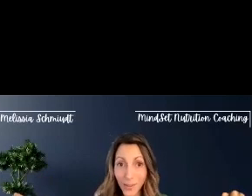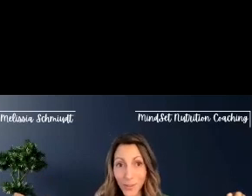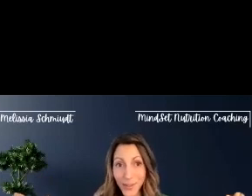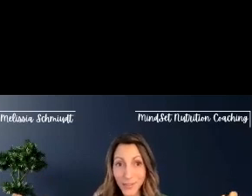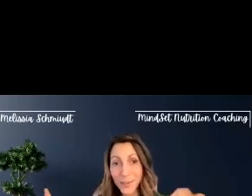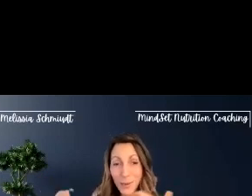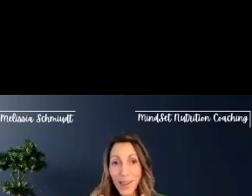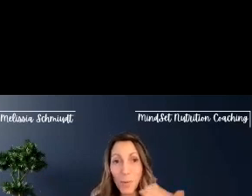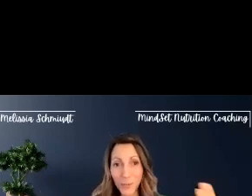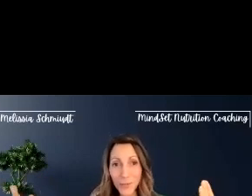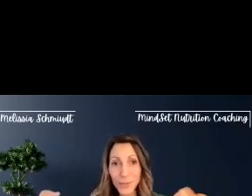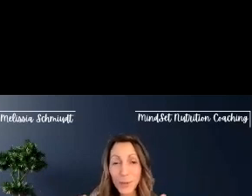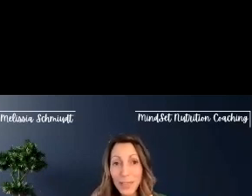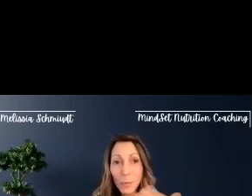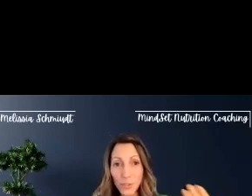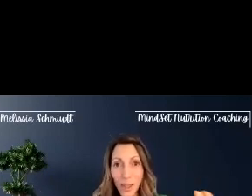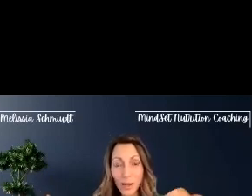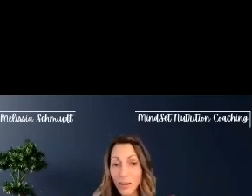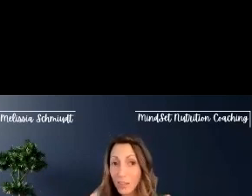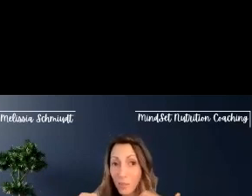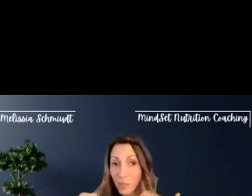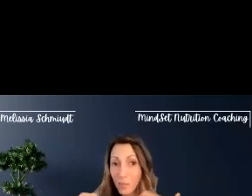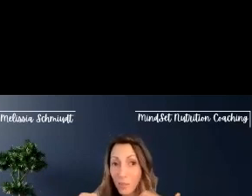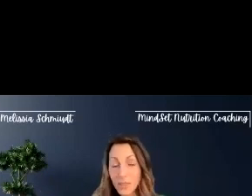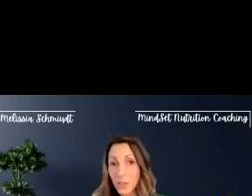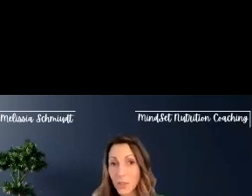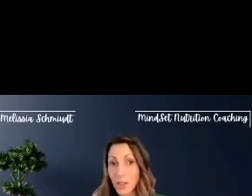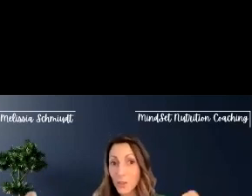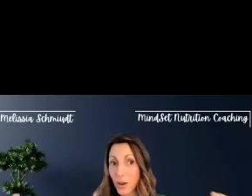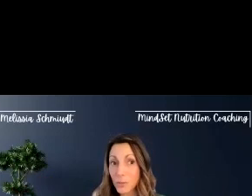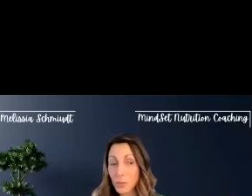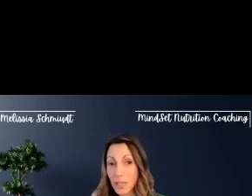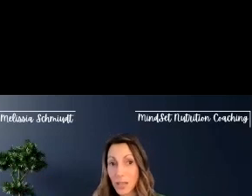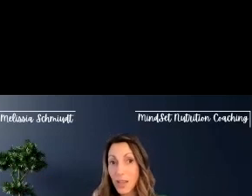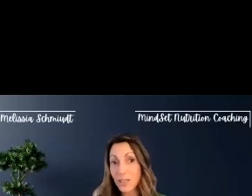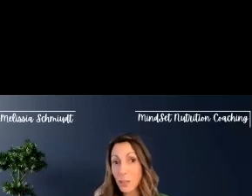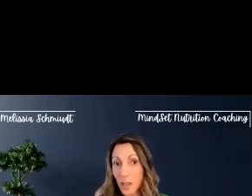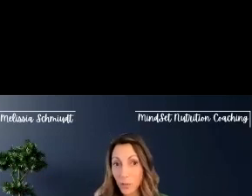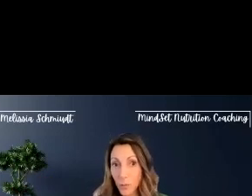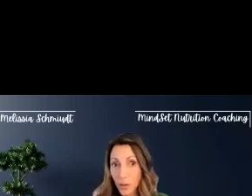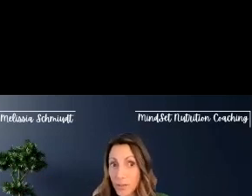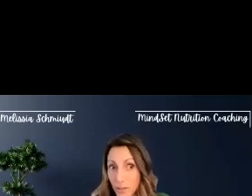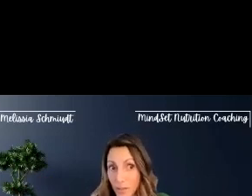They eat other things. We have breakfast foods. But eat what you like. If breakfast food isn't your thing, and you're comfortable eating something else for breakfast,